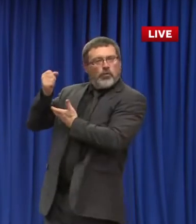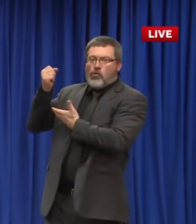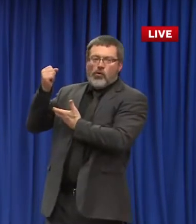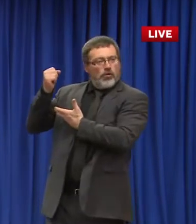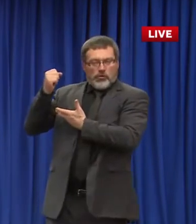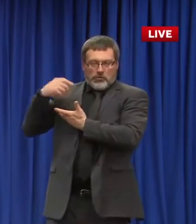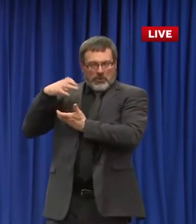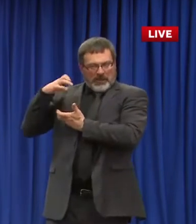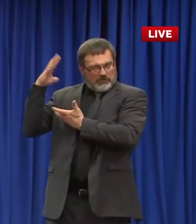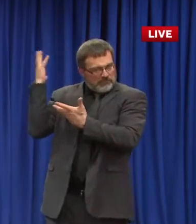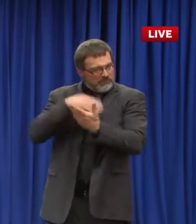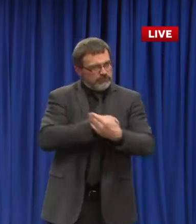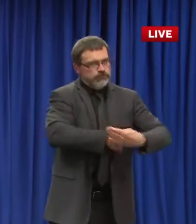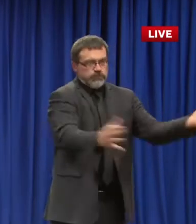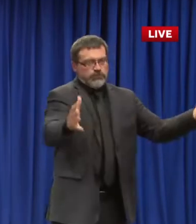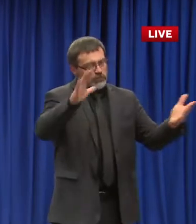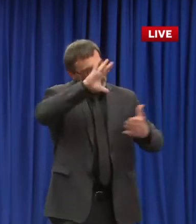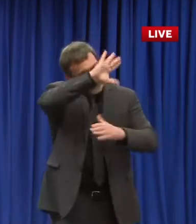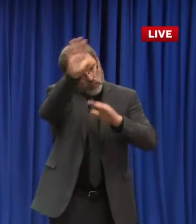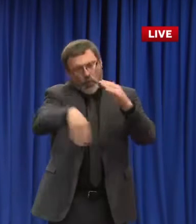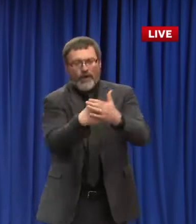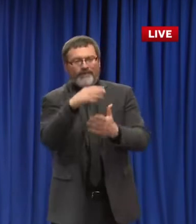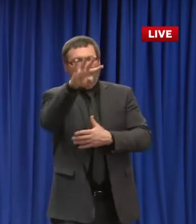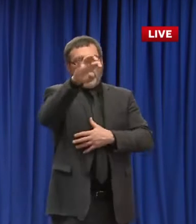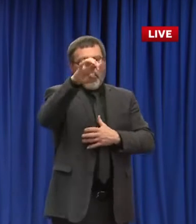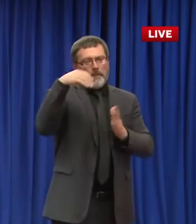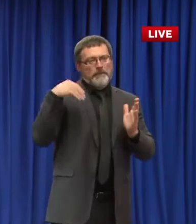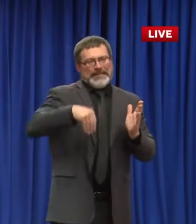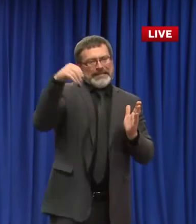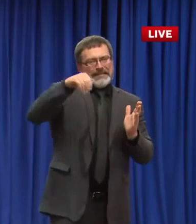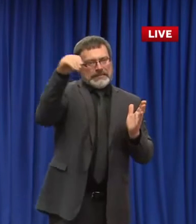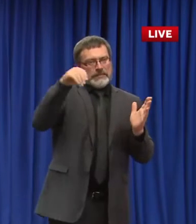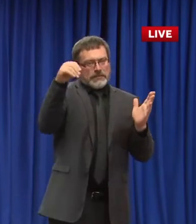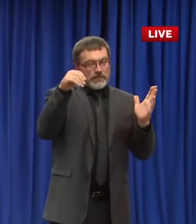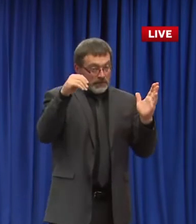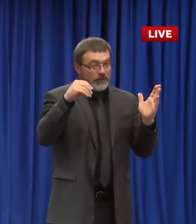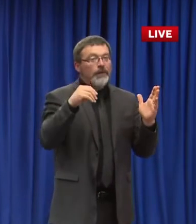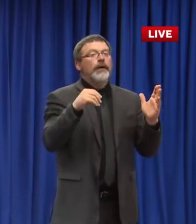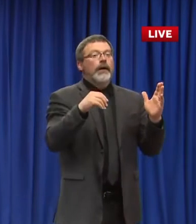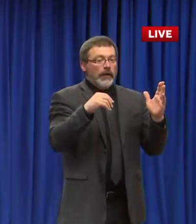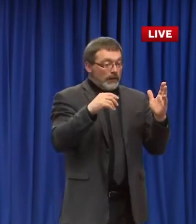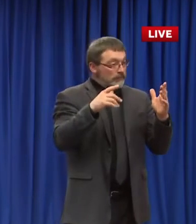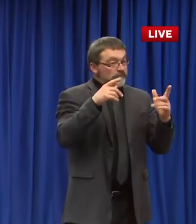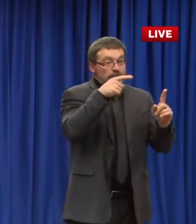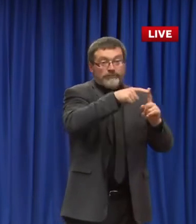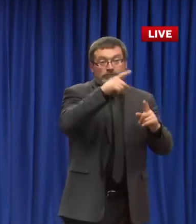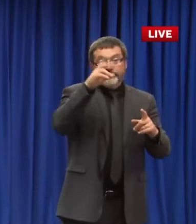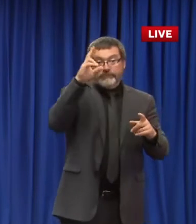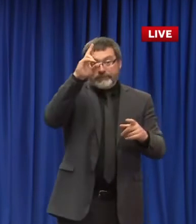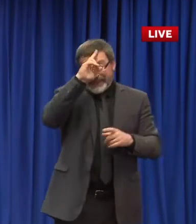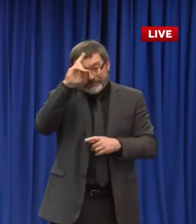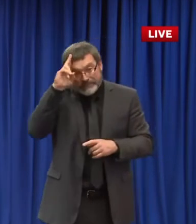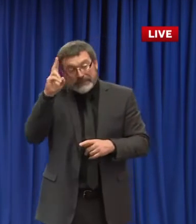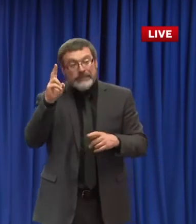SO THAT’S PART OF GETTING THIS 1.25 BILLION OUT AS QUICKLY AS POSSIBLE. I’M NOT JUST TO THE MAIN STREET REALLY FUN, BUT HOSPITALS LONG-TERM CARE FACILITIES INDIVIDUALS WITH STIPENDS.